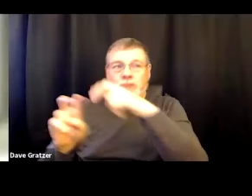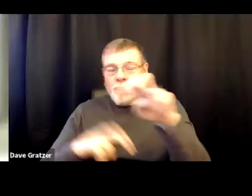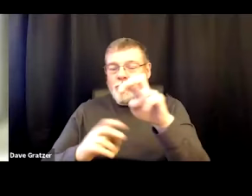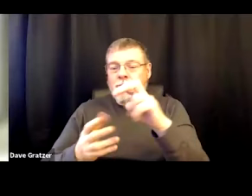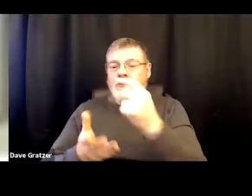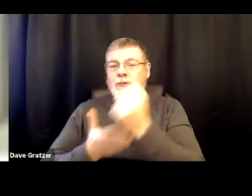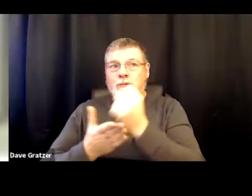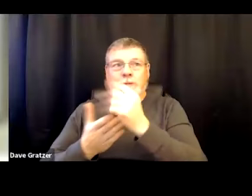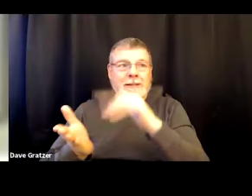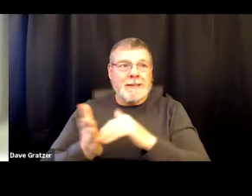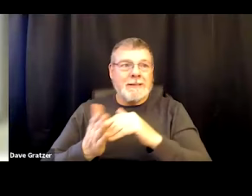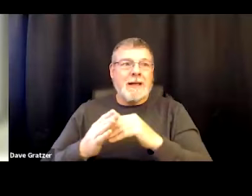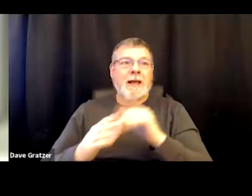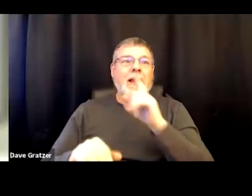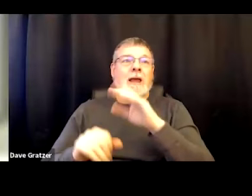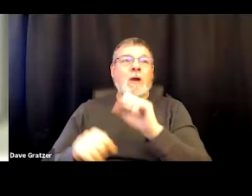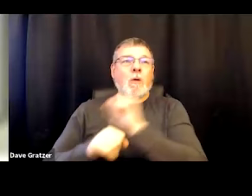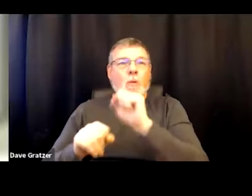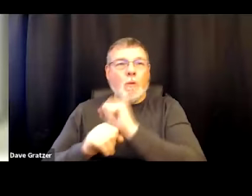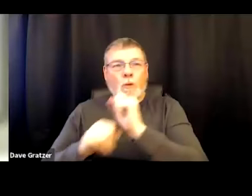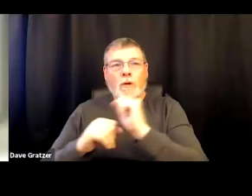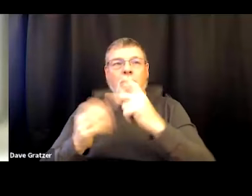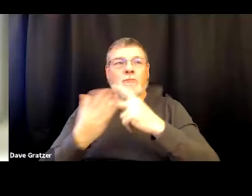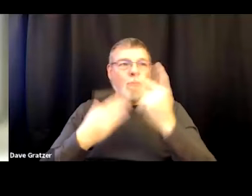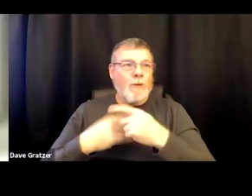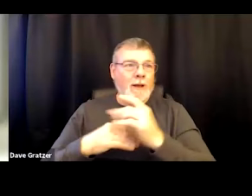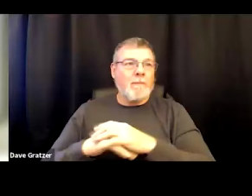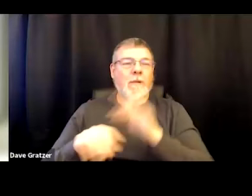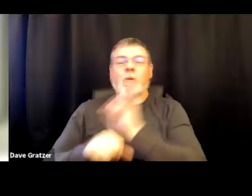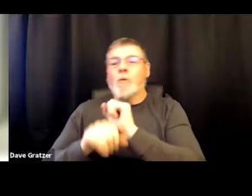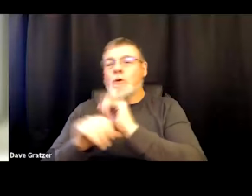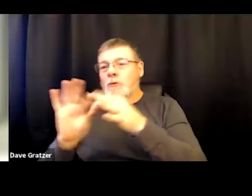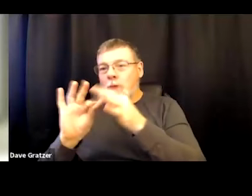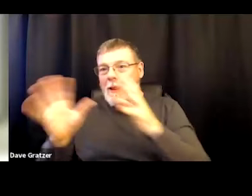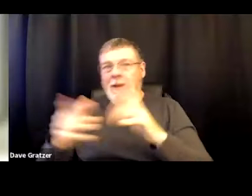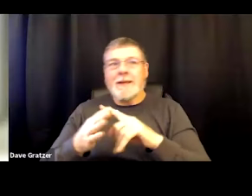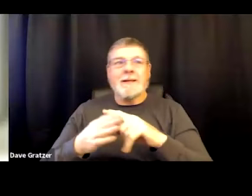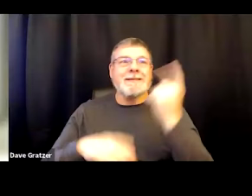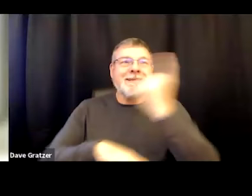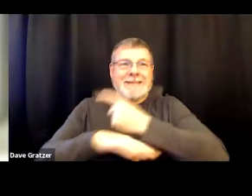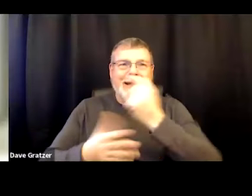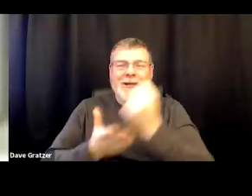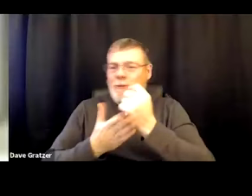such as work release programs, day treatment. These interventions can really reduce prison re-commitment.